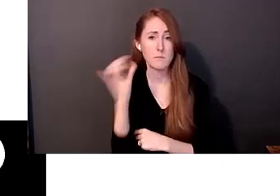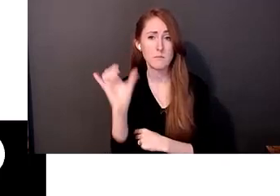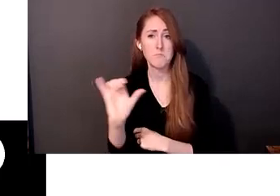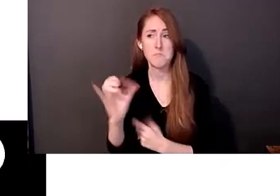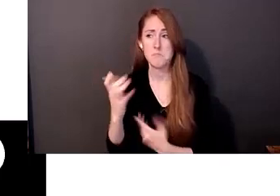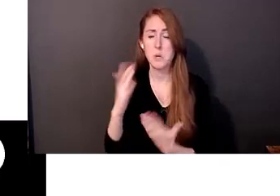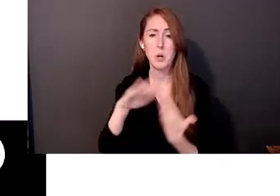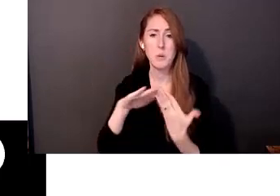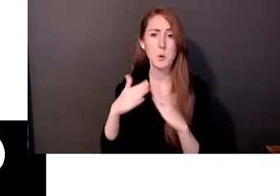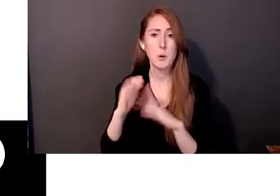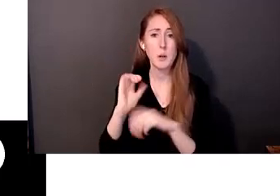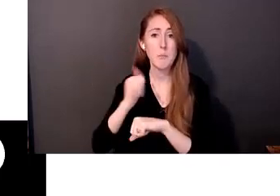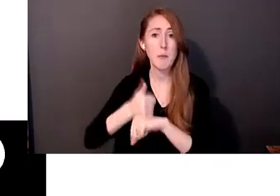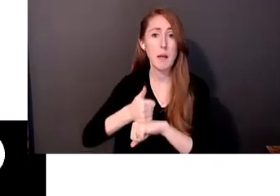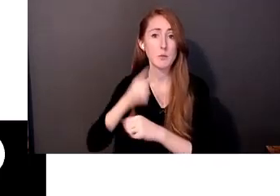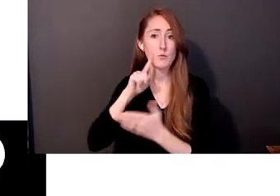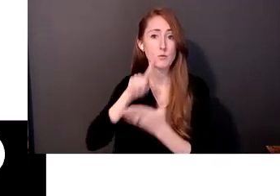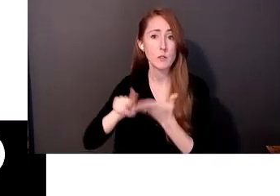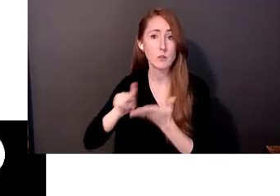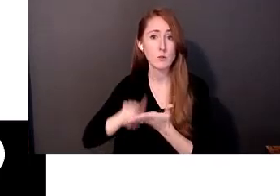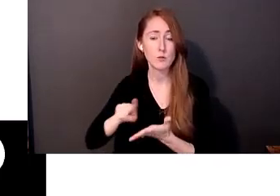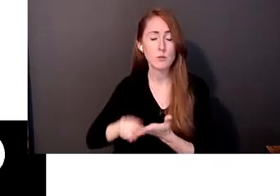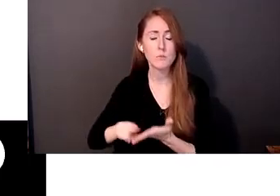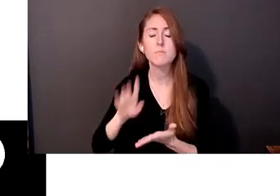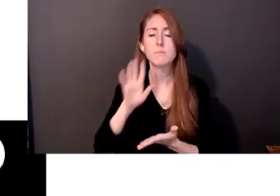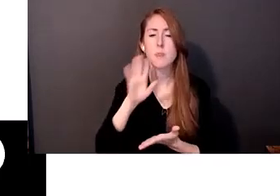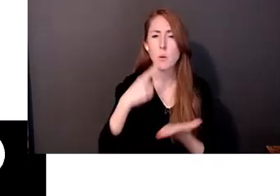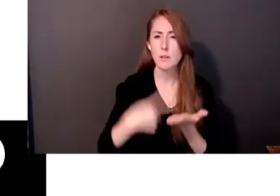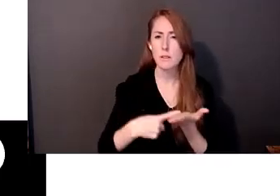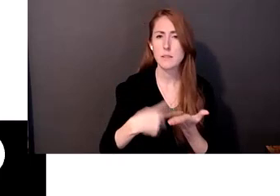I will talk about the Brain Injury Pandemic Preparedness project.